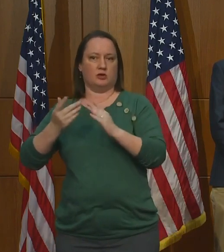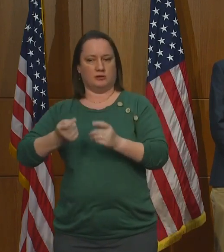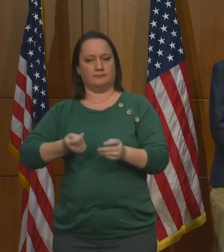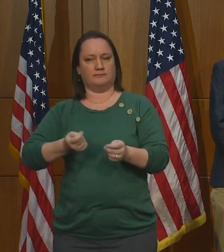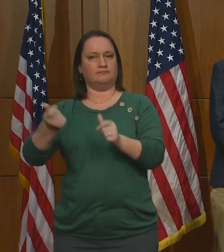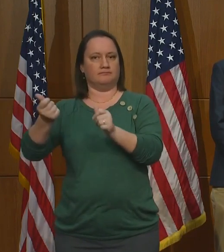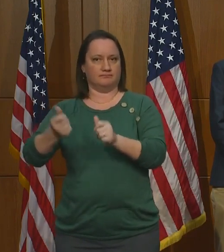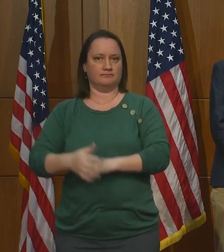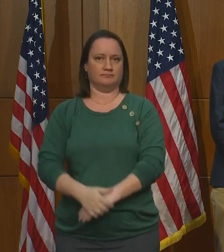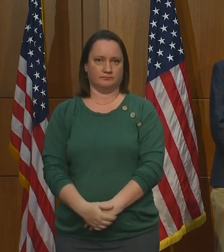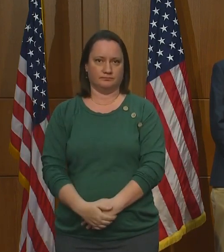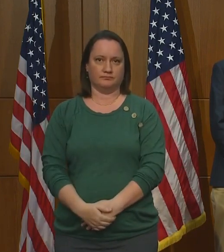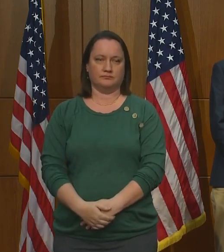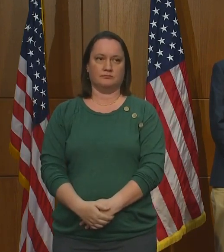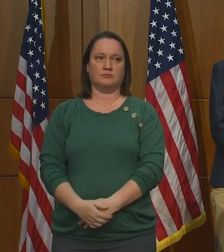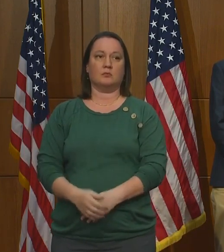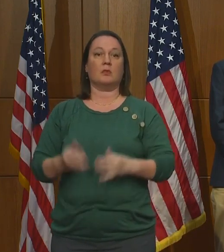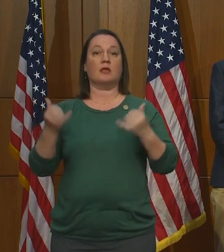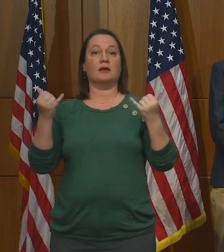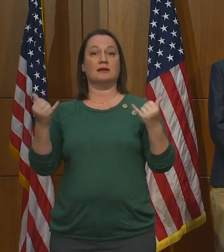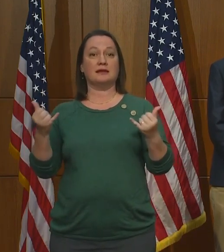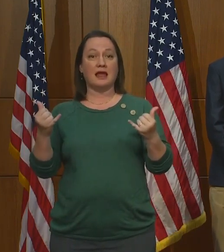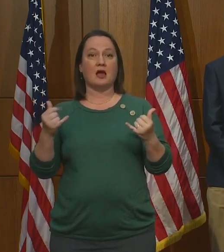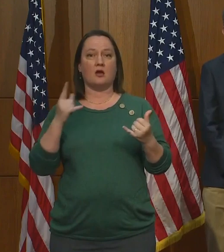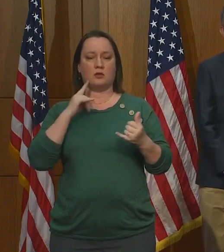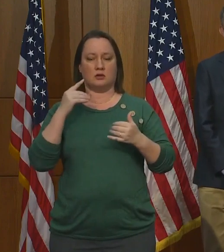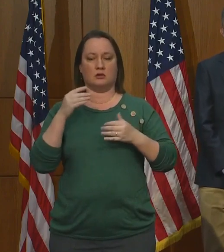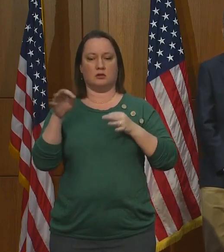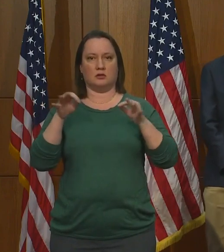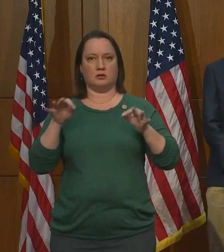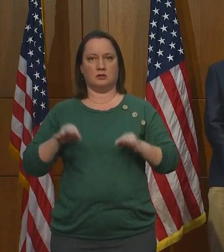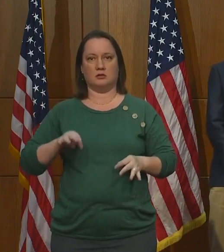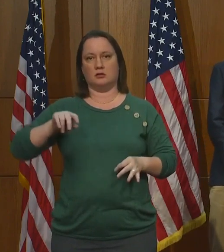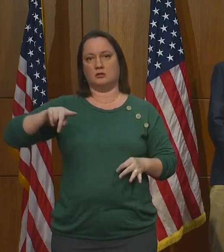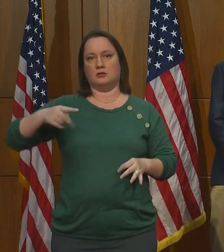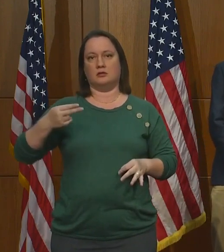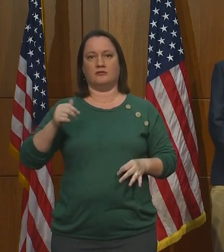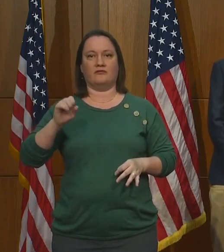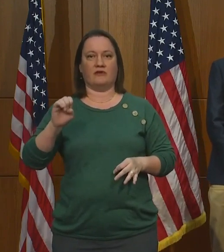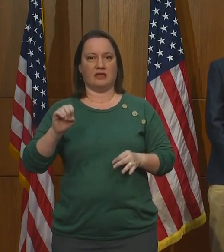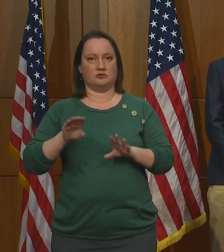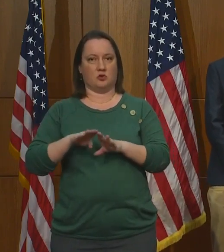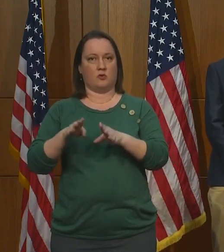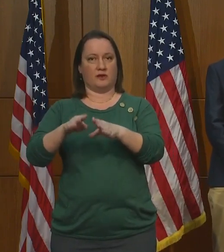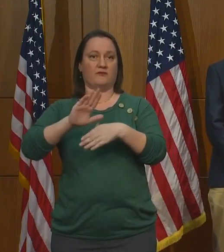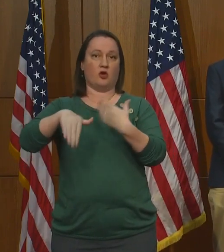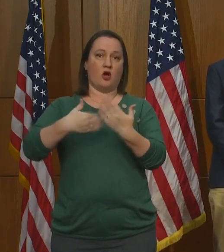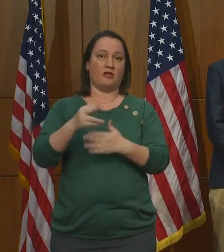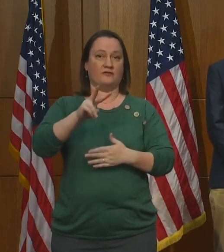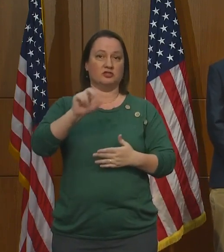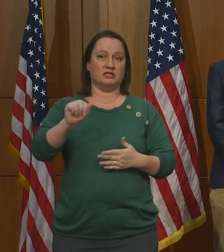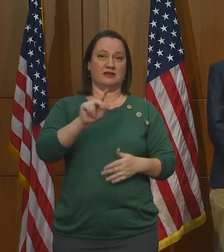SCHOOLS AND COMMUNITIES. I LIKE TO NOW WALK THROUGH THE PARTICULARS OF THE PHASED